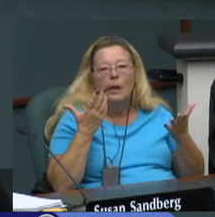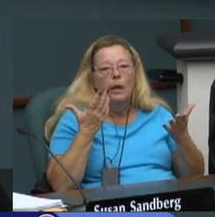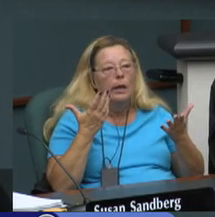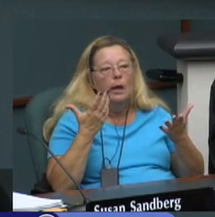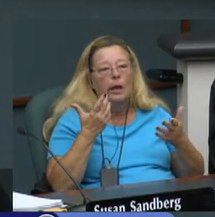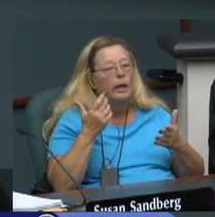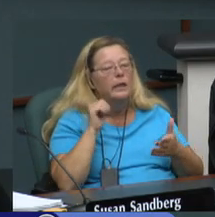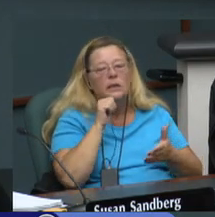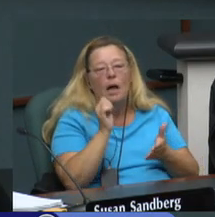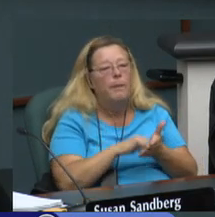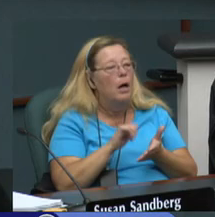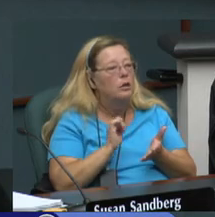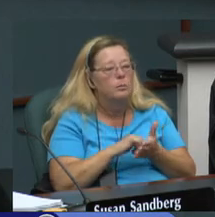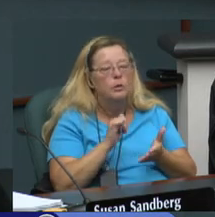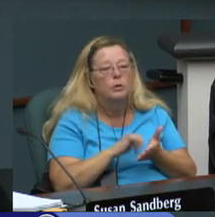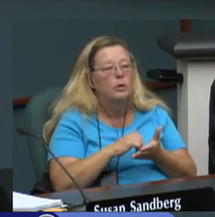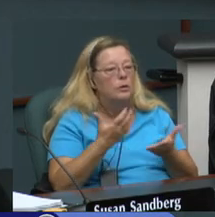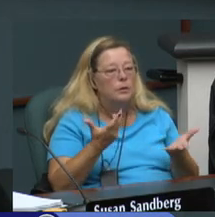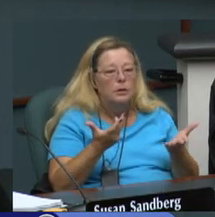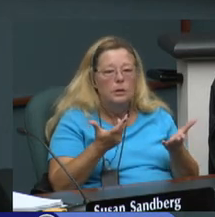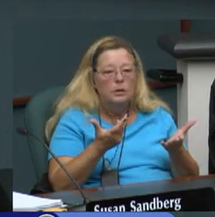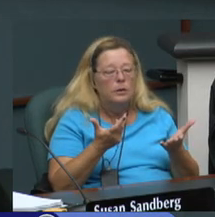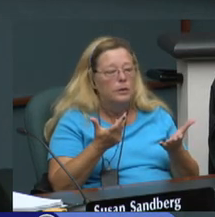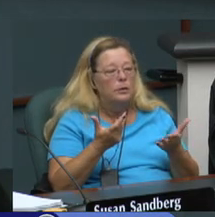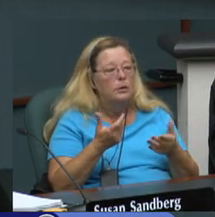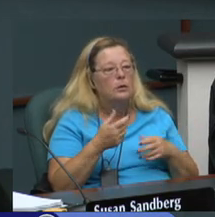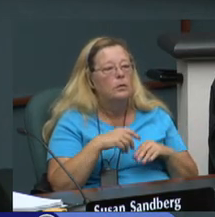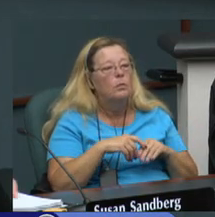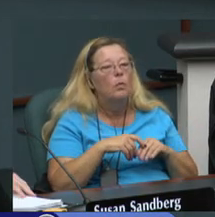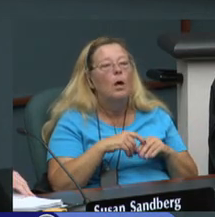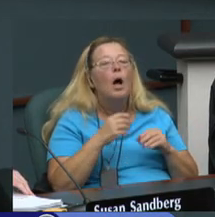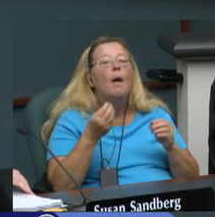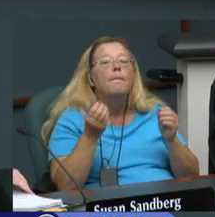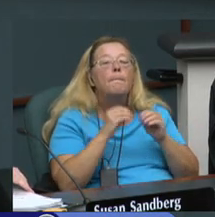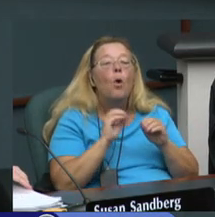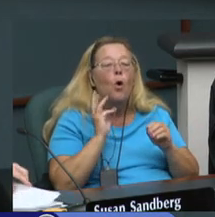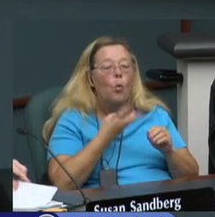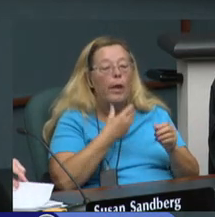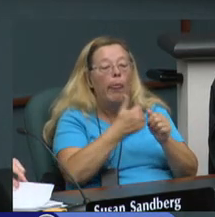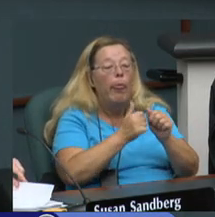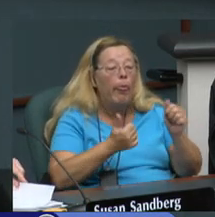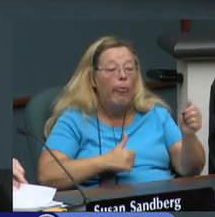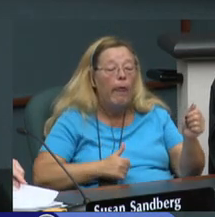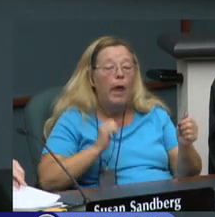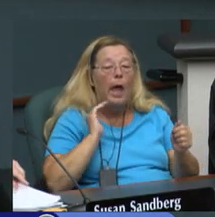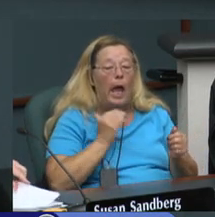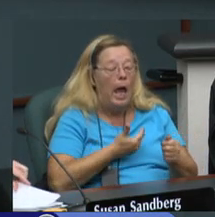impossible in a few decades and the more we delay in changing our paradigm the